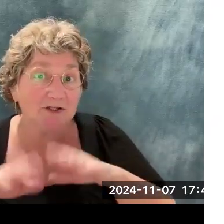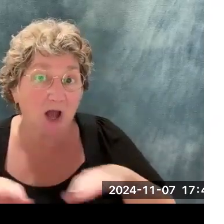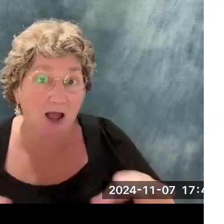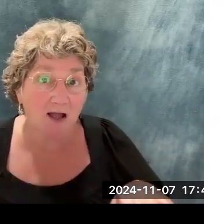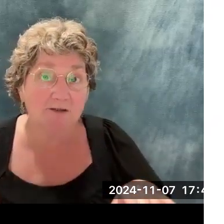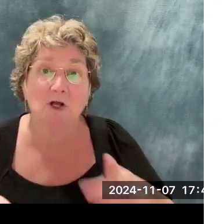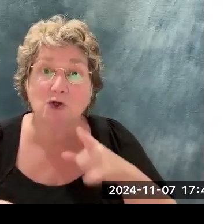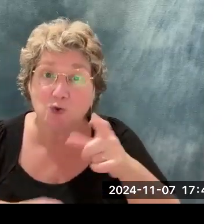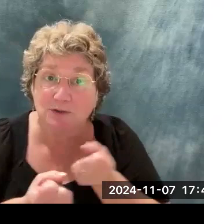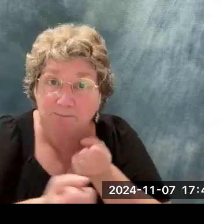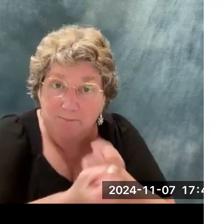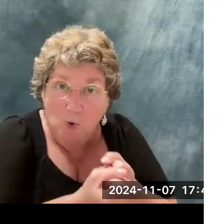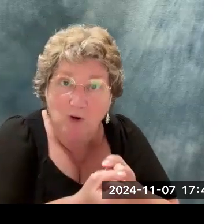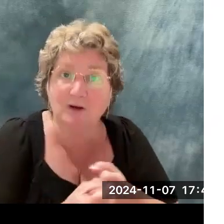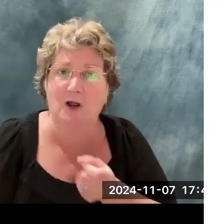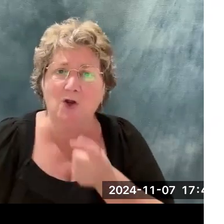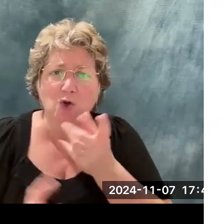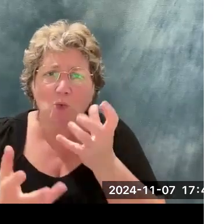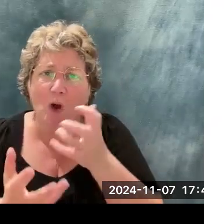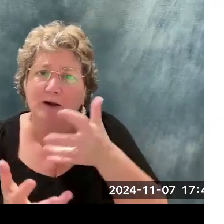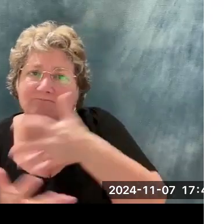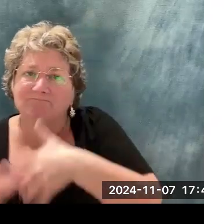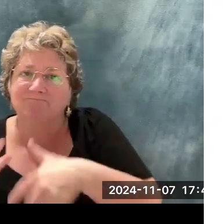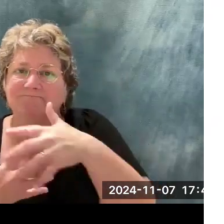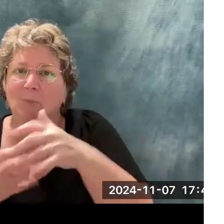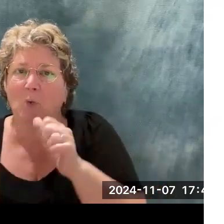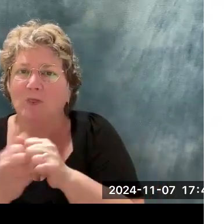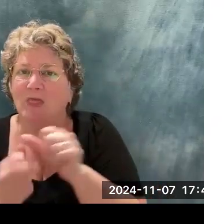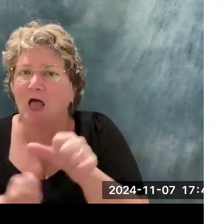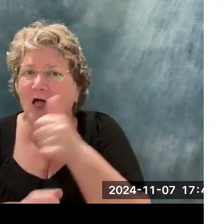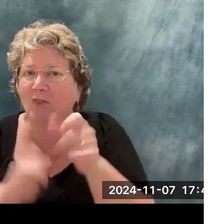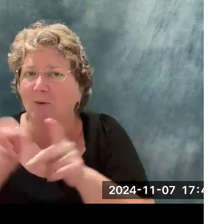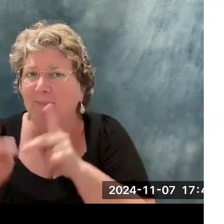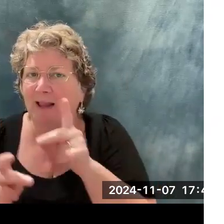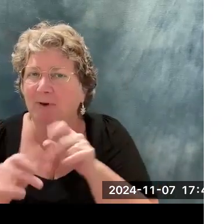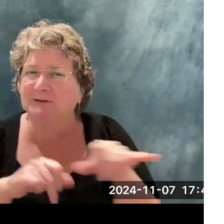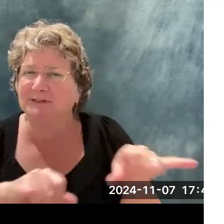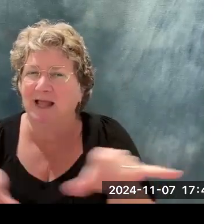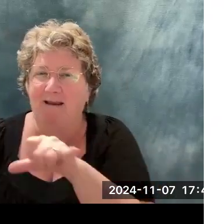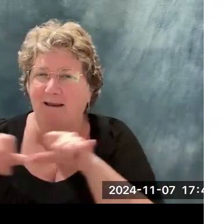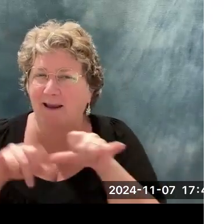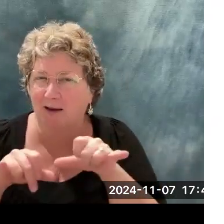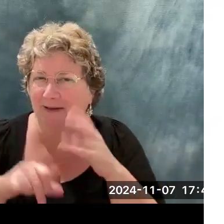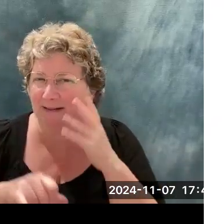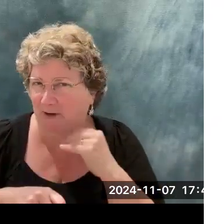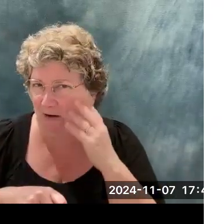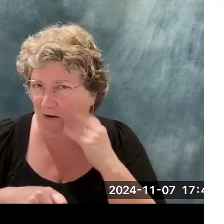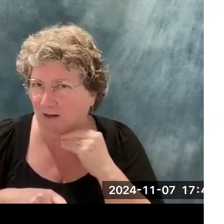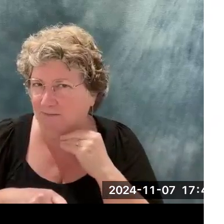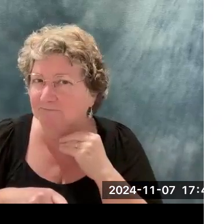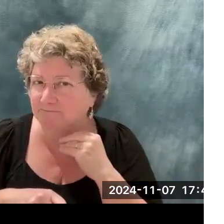are also supporting their child and want to have a support group for the things that you are having to manage, this is a great resource.